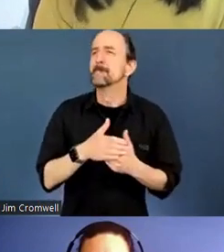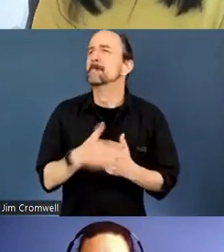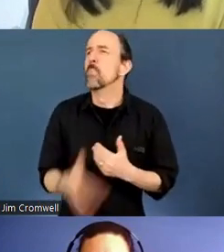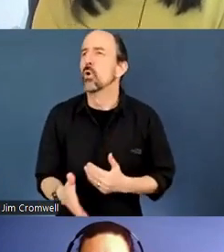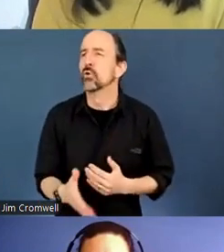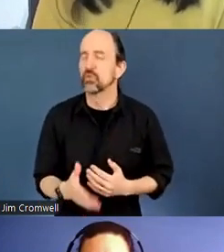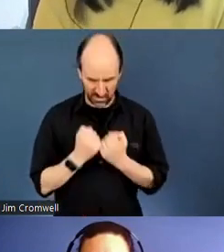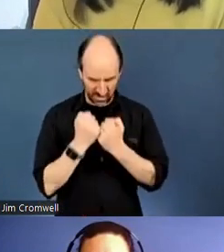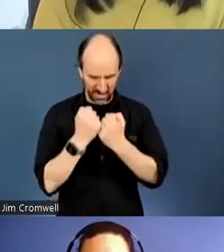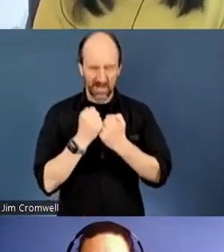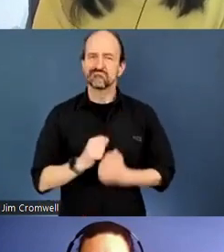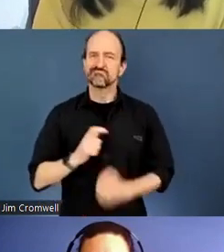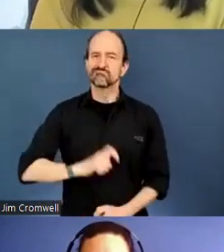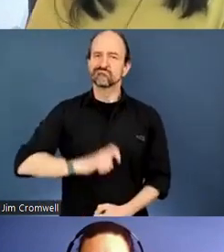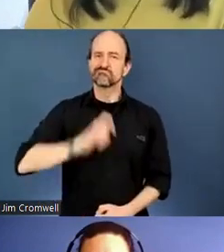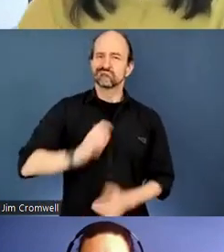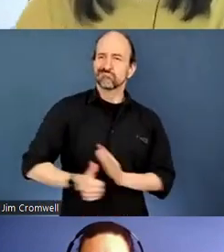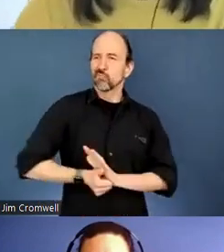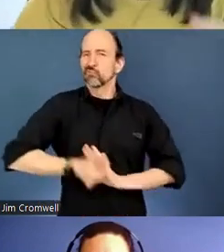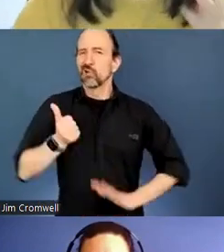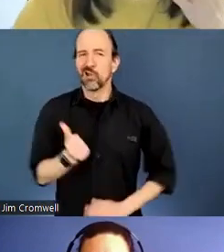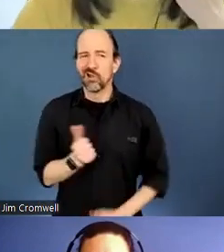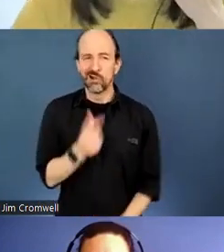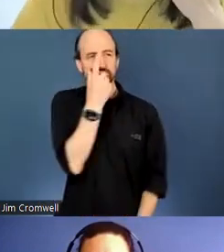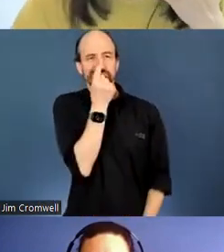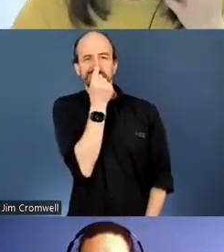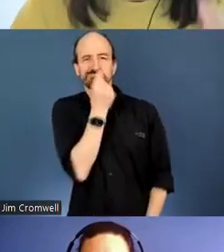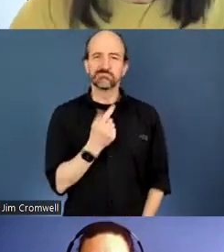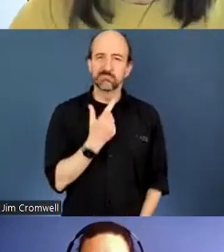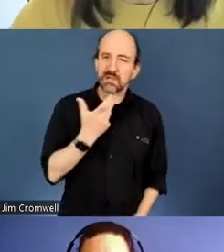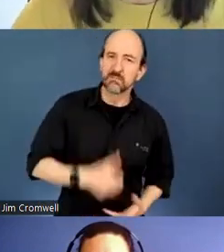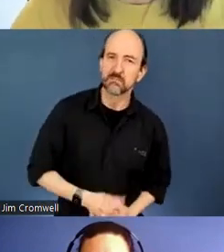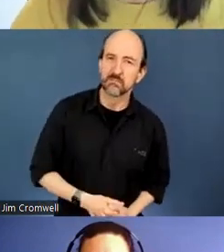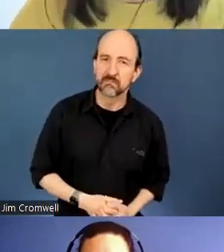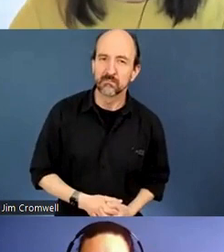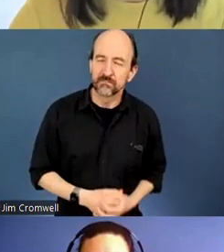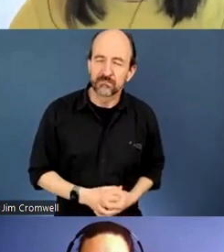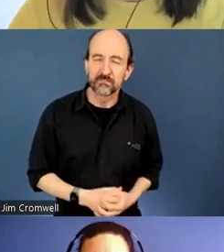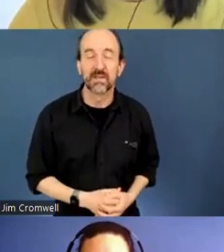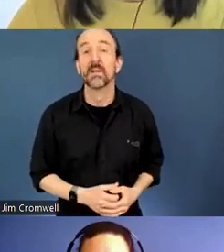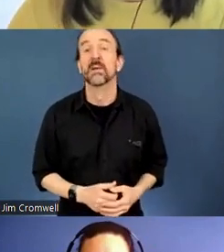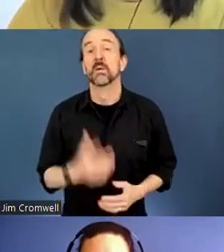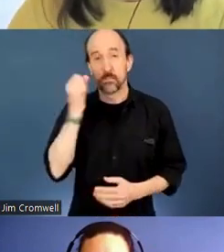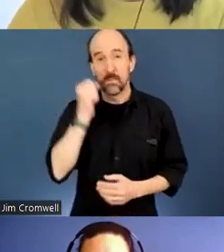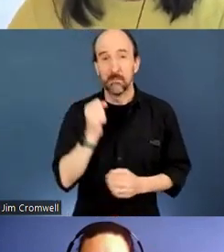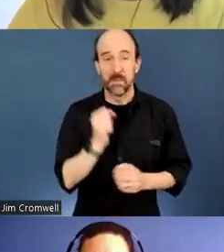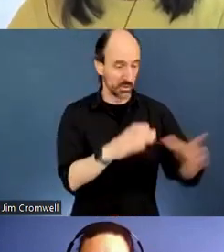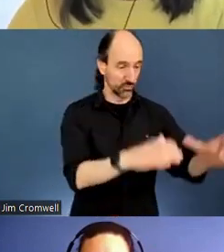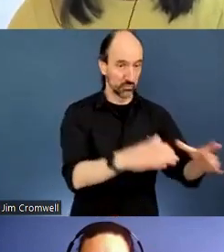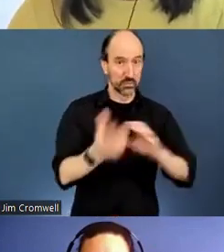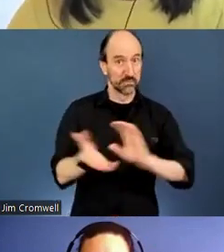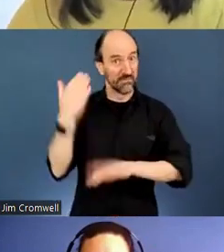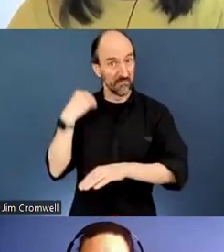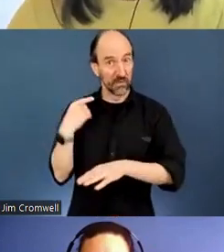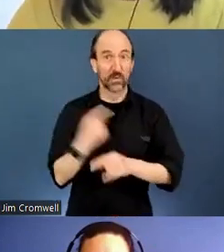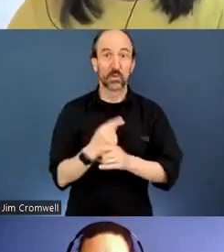that comes out of it. We will now go back to the two community groups that worked on sanitation and lets hear what